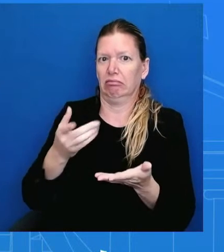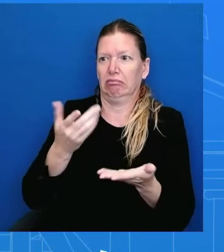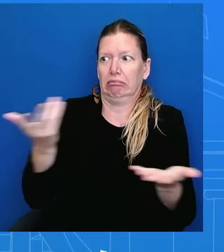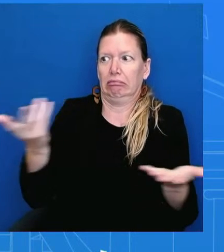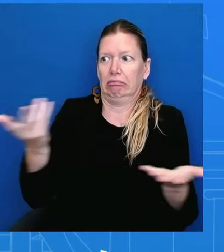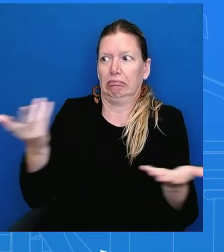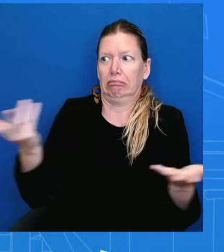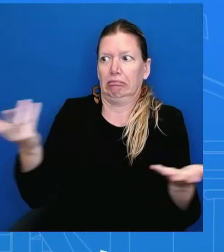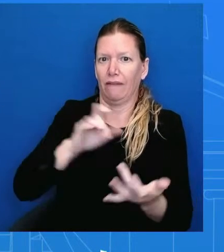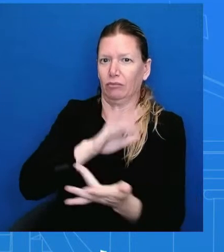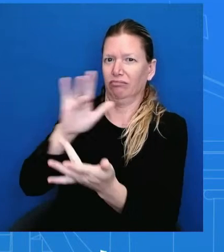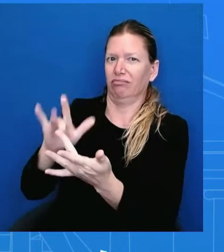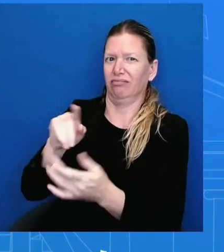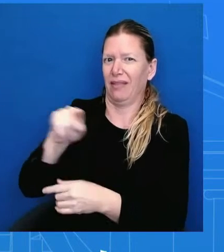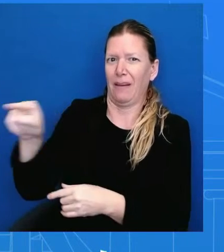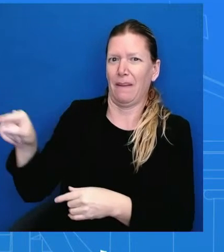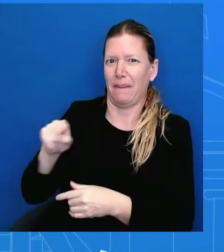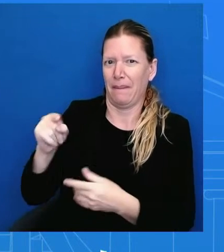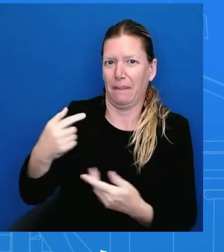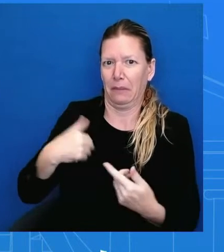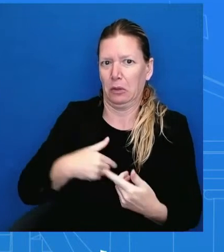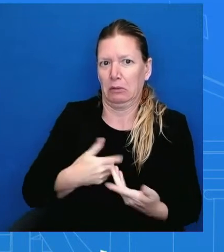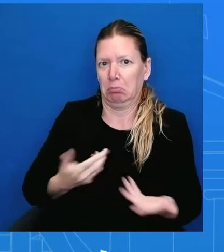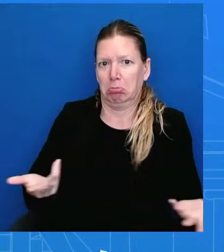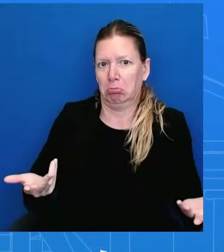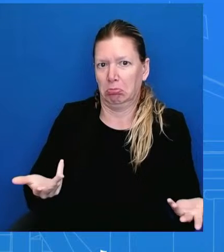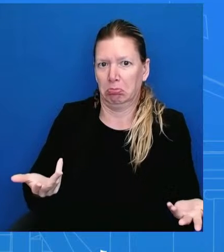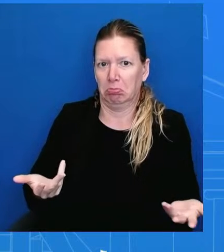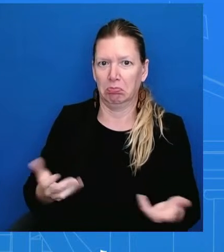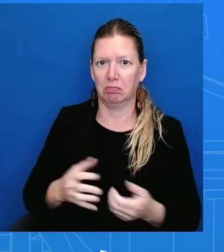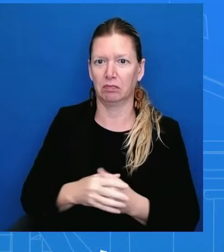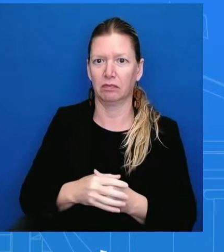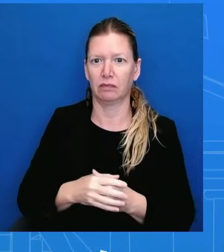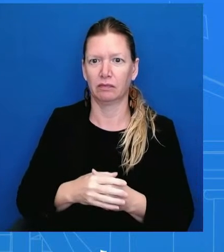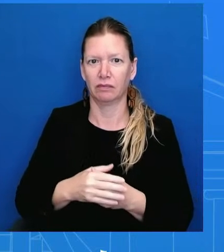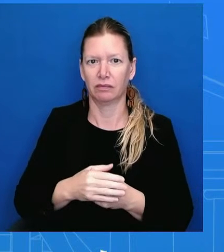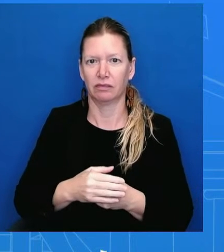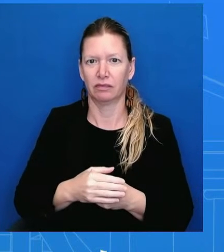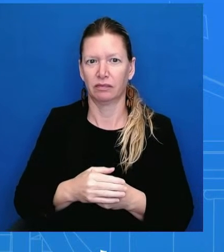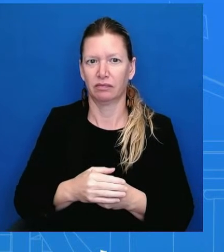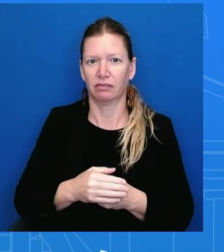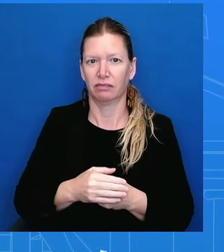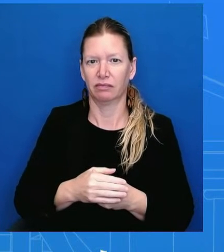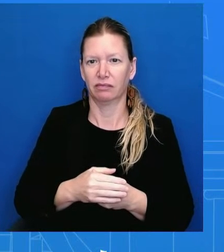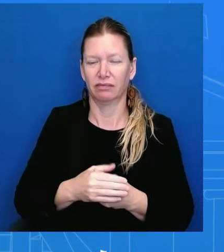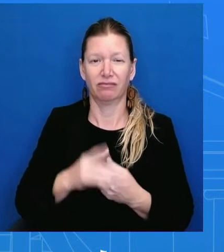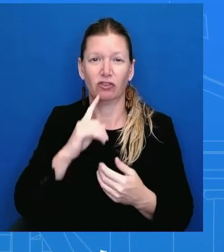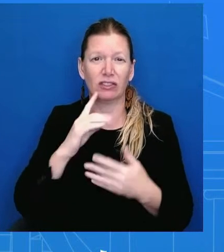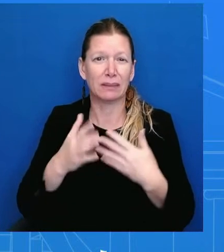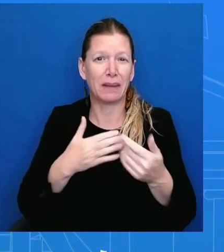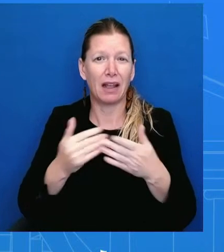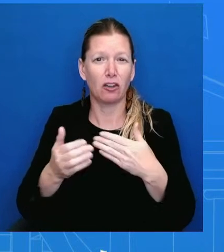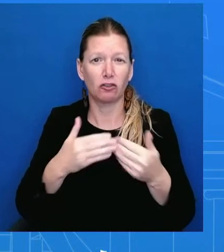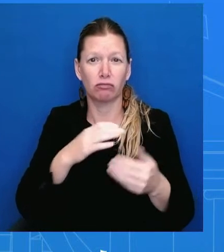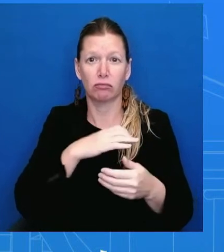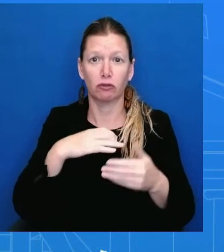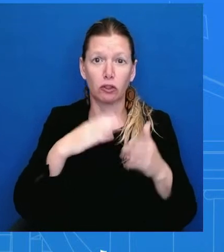that it doesn't matter who -- if it's a congressperson or a governor or any elected official,